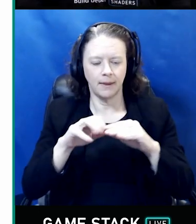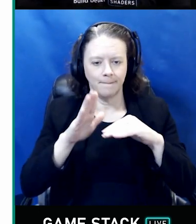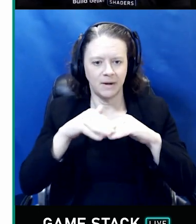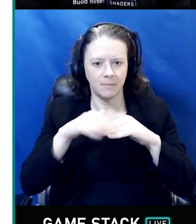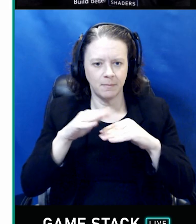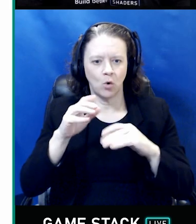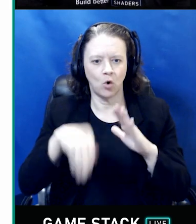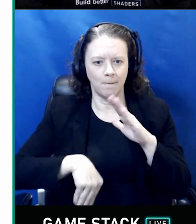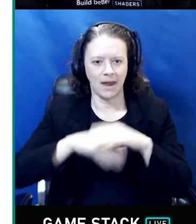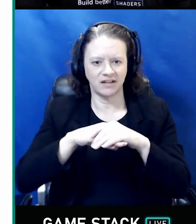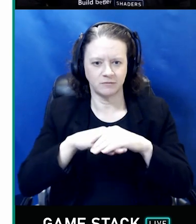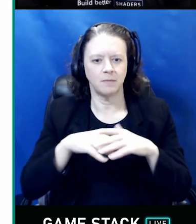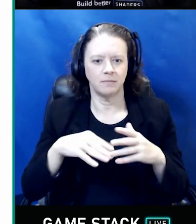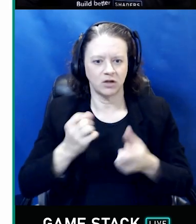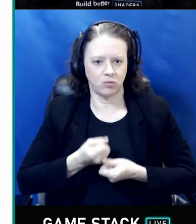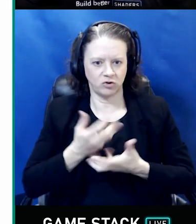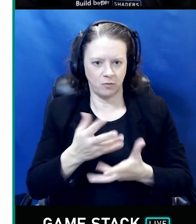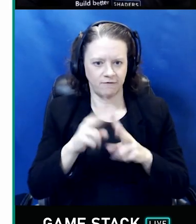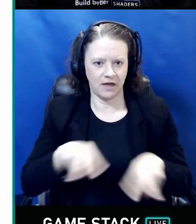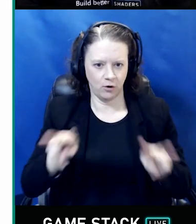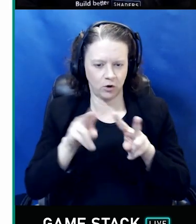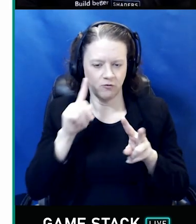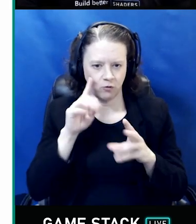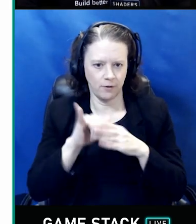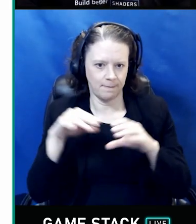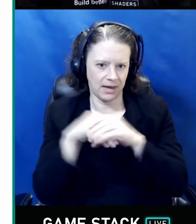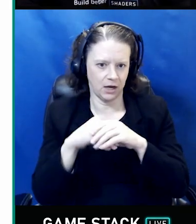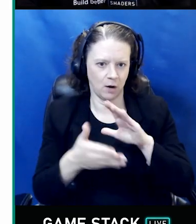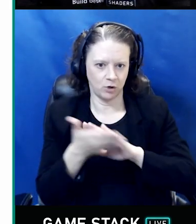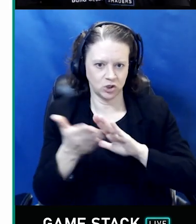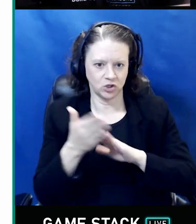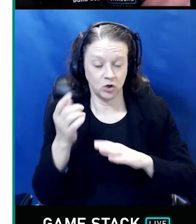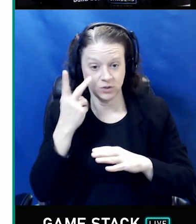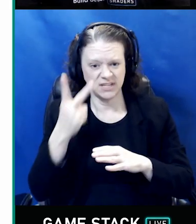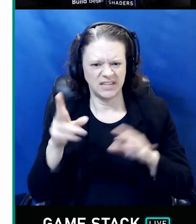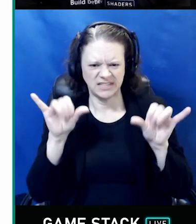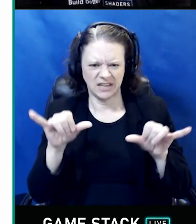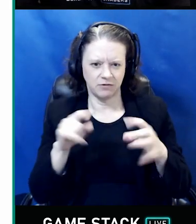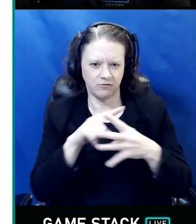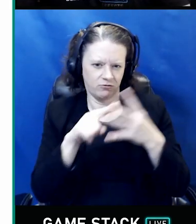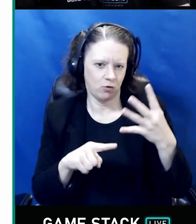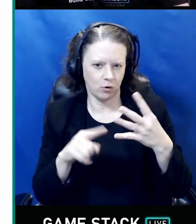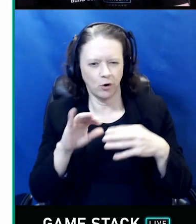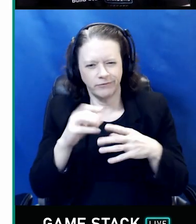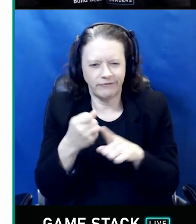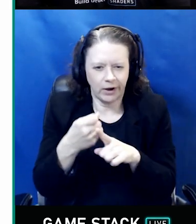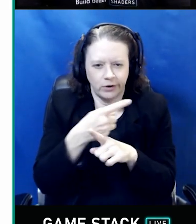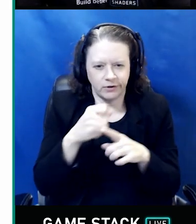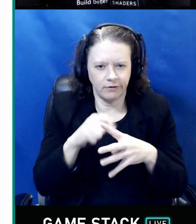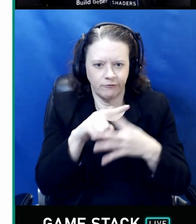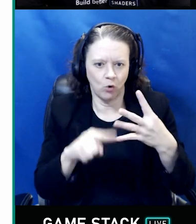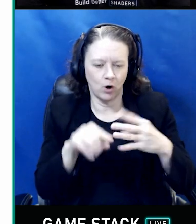type depending. So here we see again the same four operations, well, variance of the four packing operations that we saw before